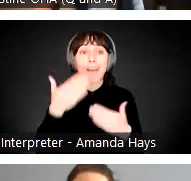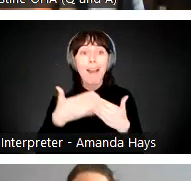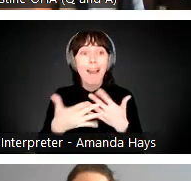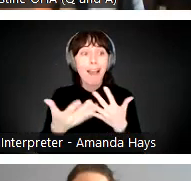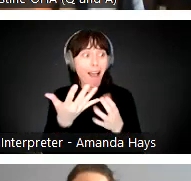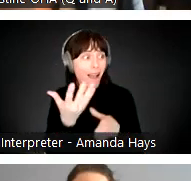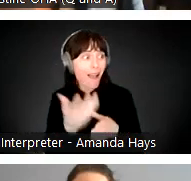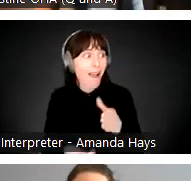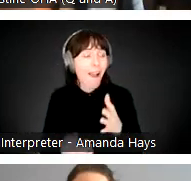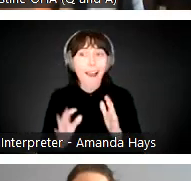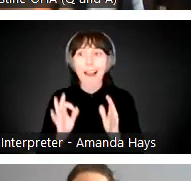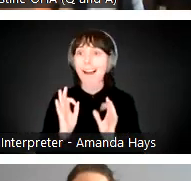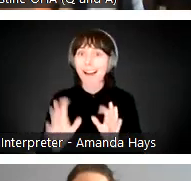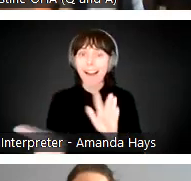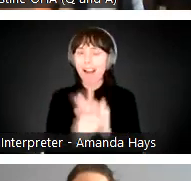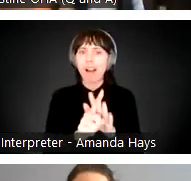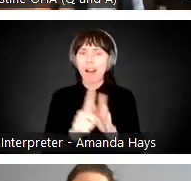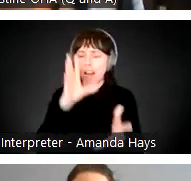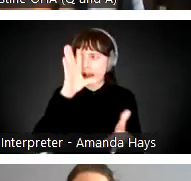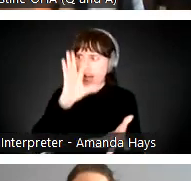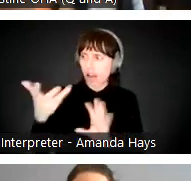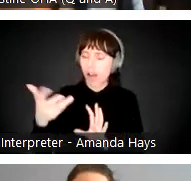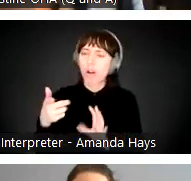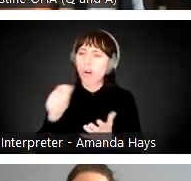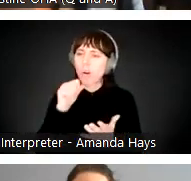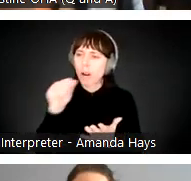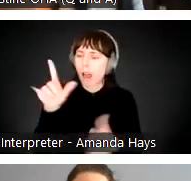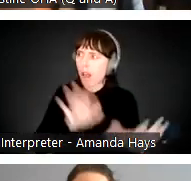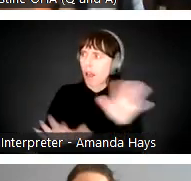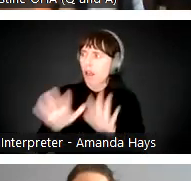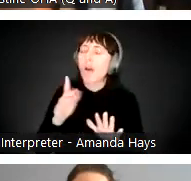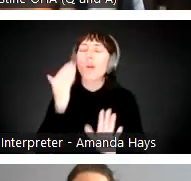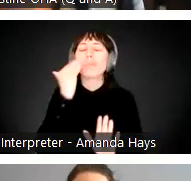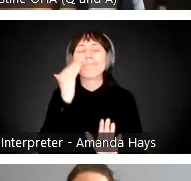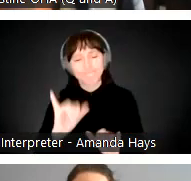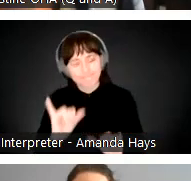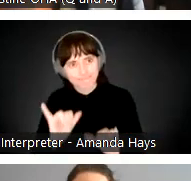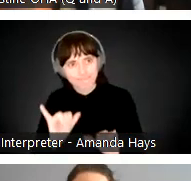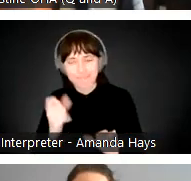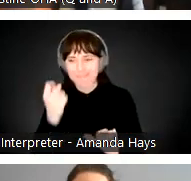that's just my kind of sense after having lived lived through my own post-viral fatigue and having spent